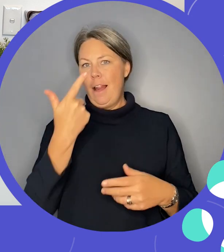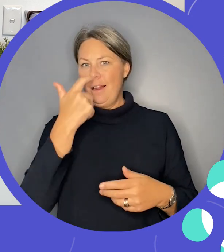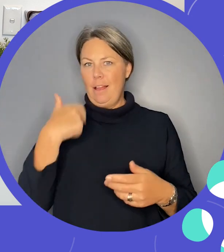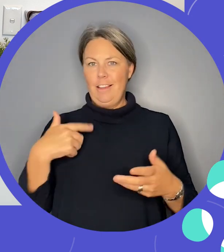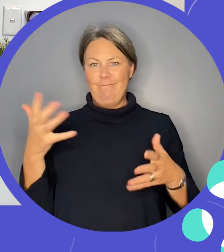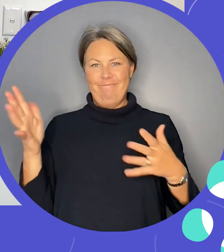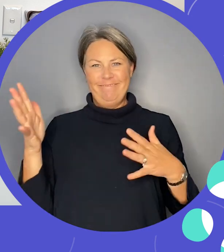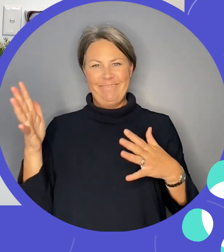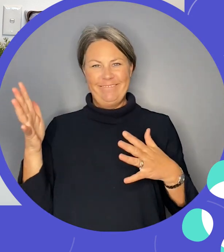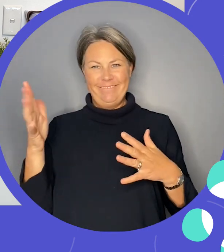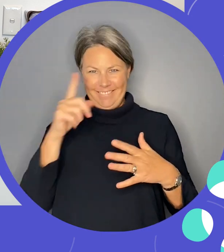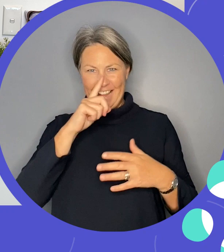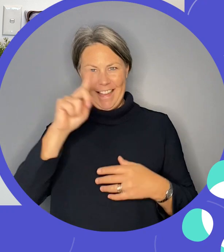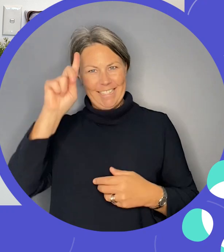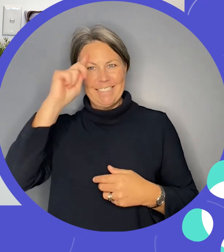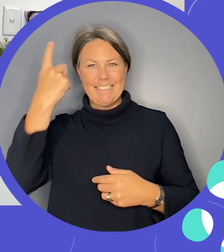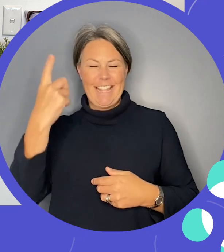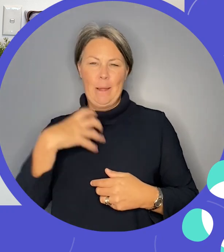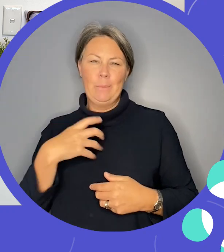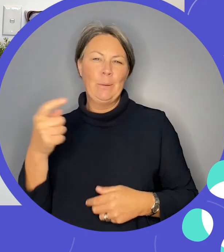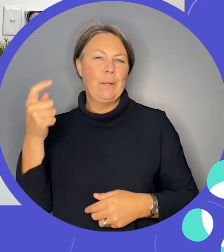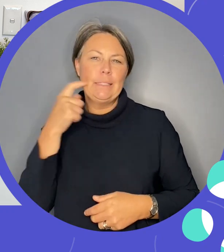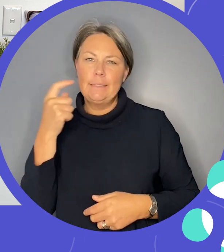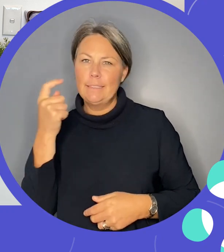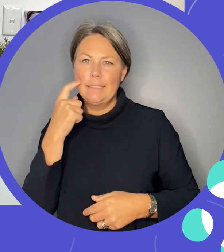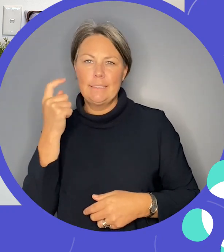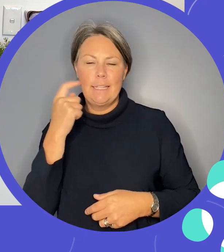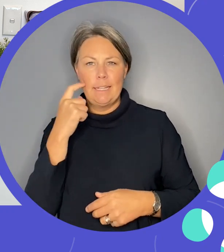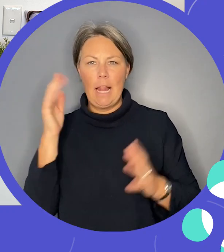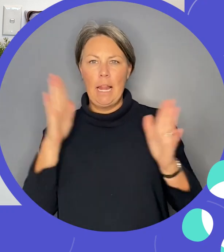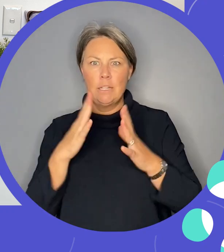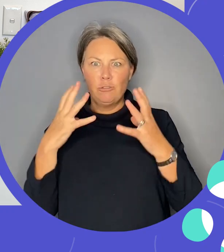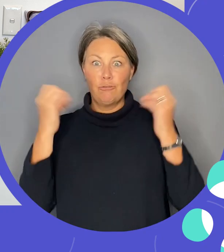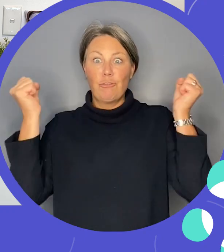but with Auslan it's so much easier and it just takes the stress off being able to communicate.